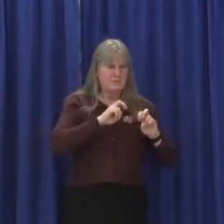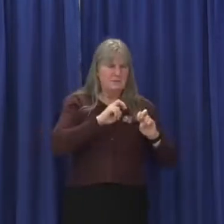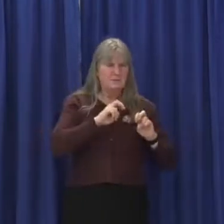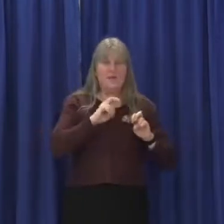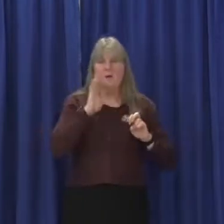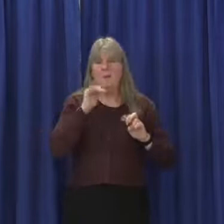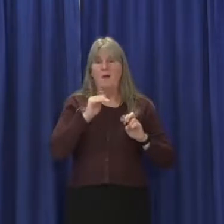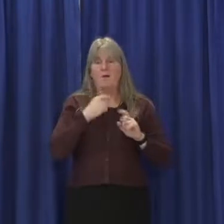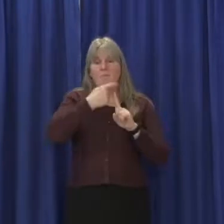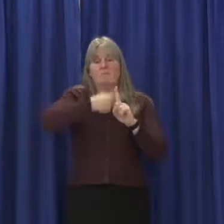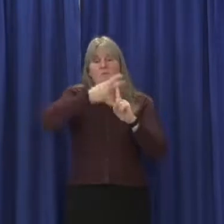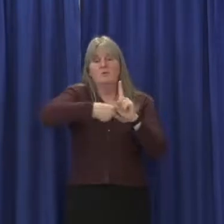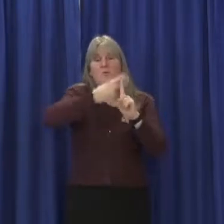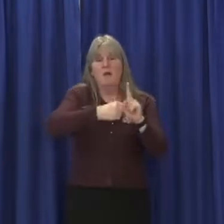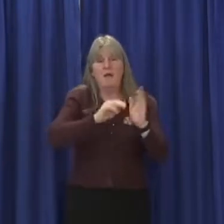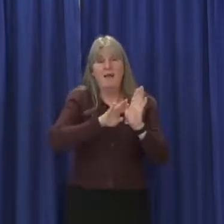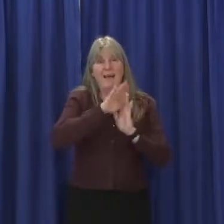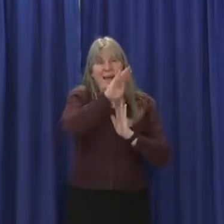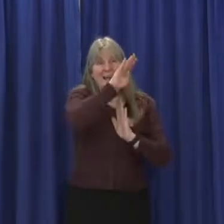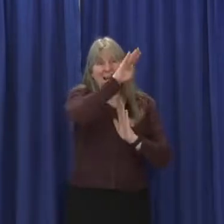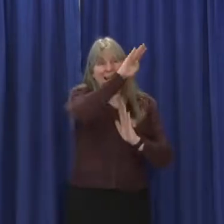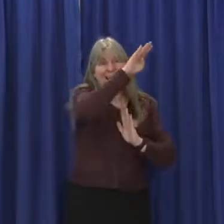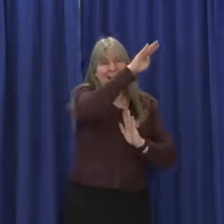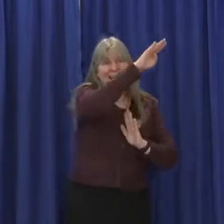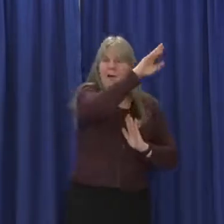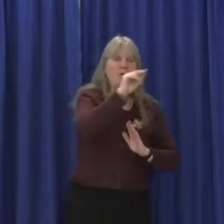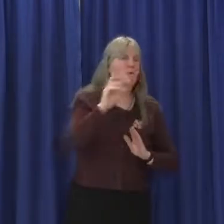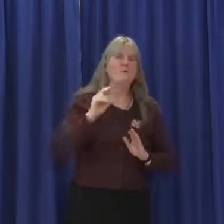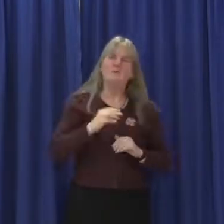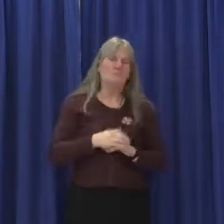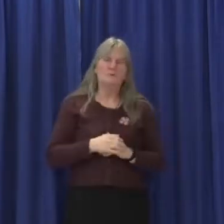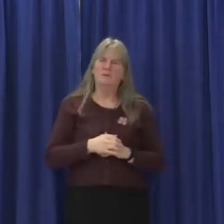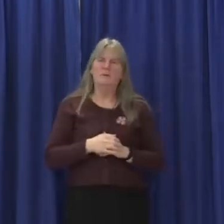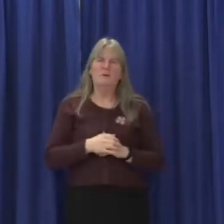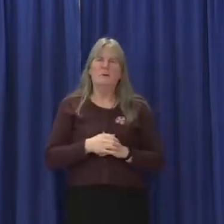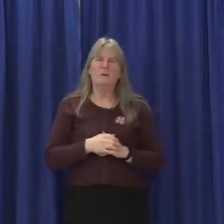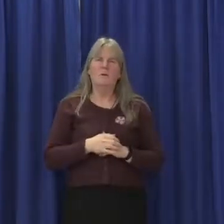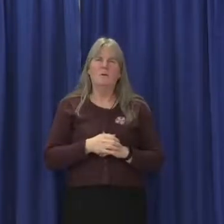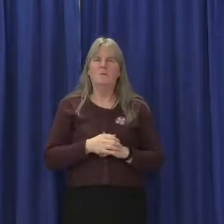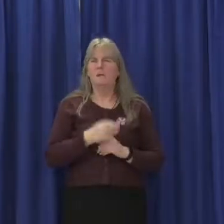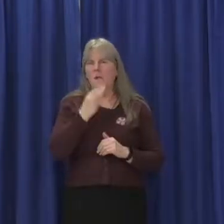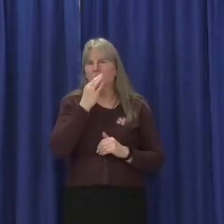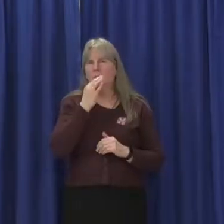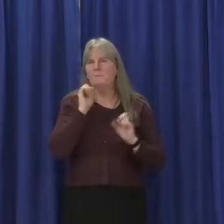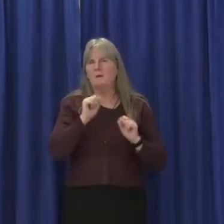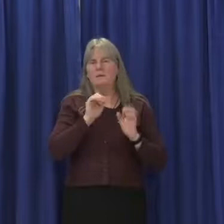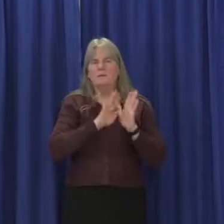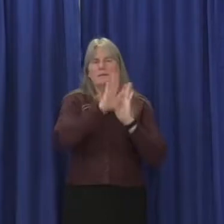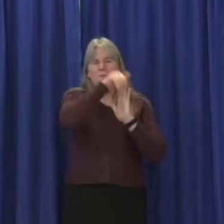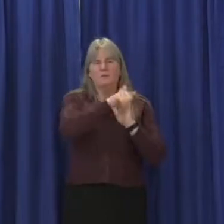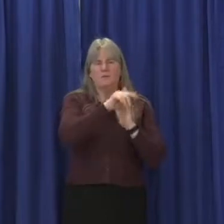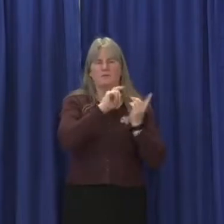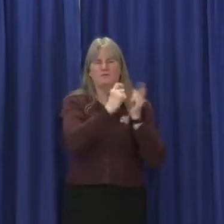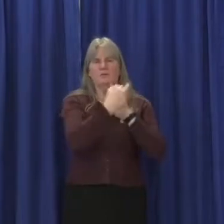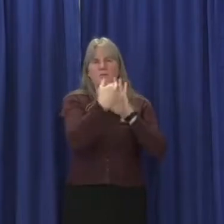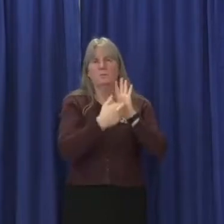months and months, and day to day we're monitoring and we'll pivot as soon as we can. Thanks.